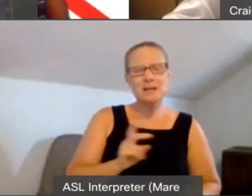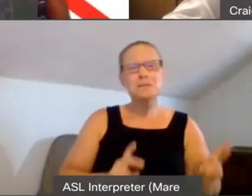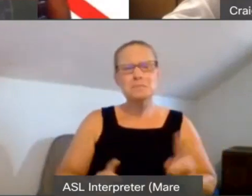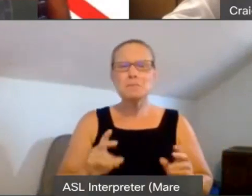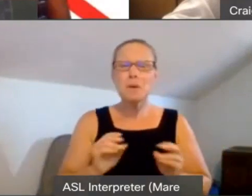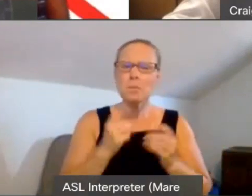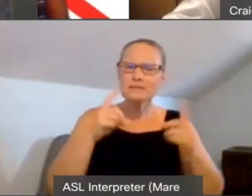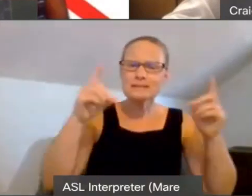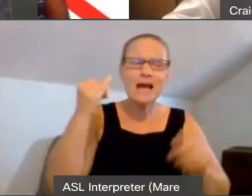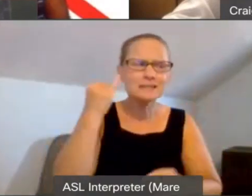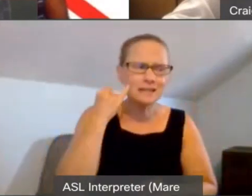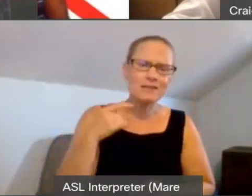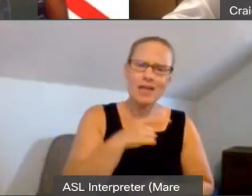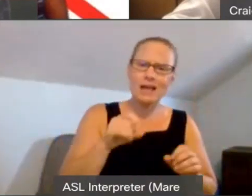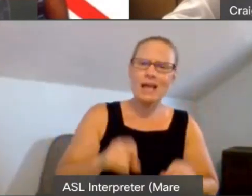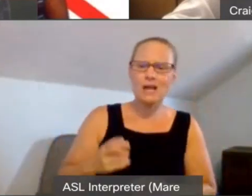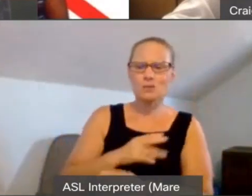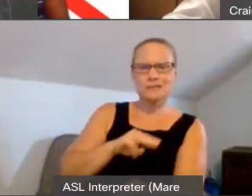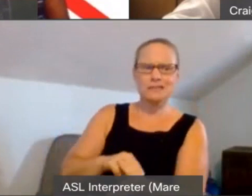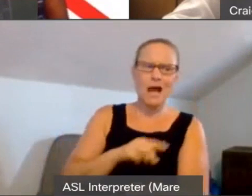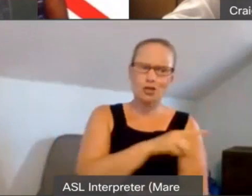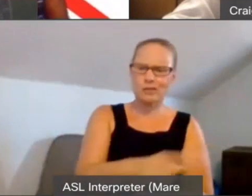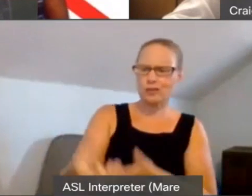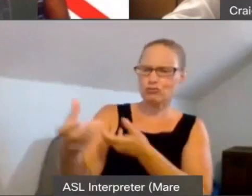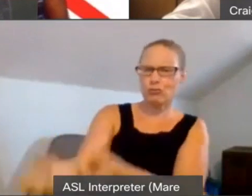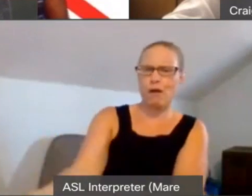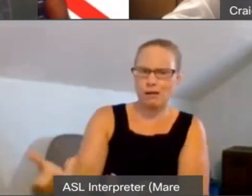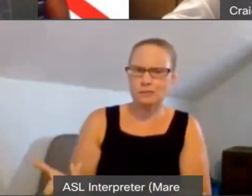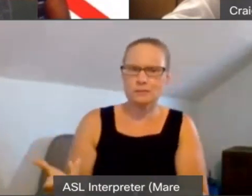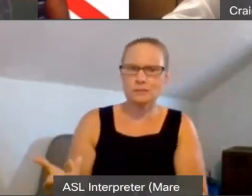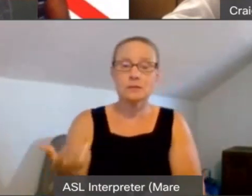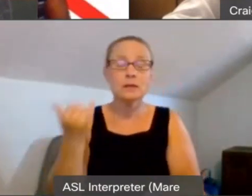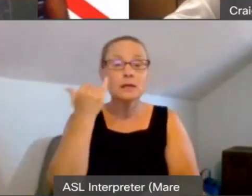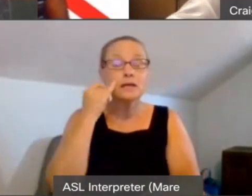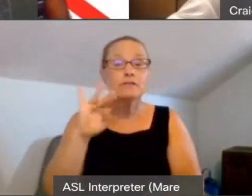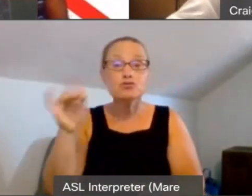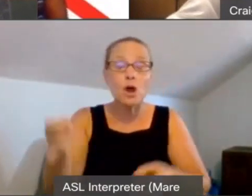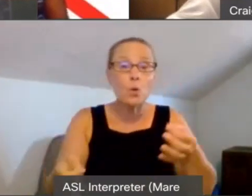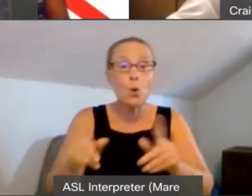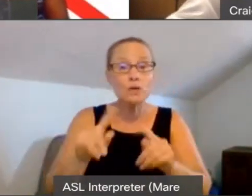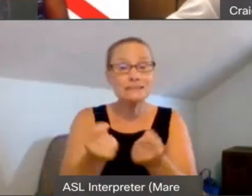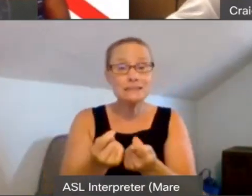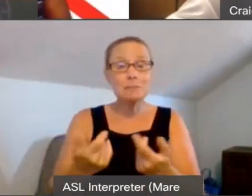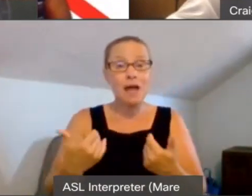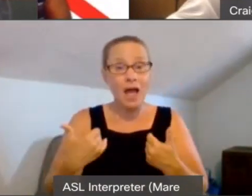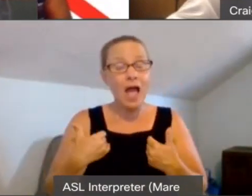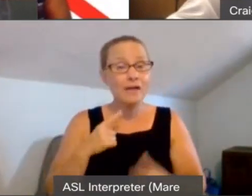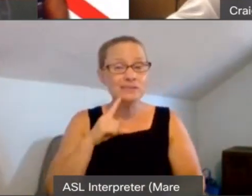with the provider of their choice. If the drug court team has substantial reason to believe